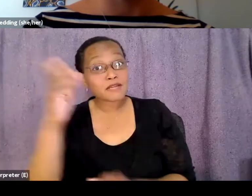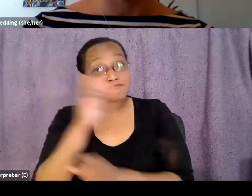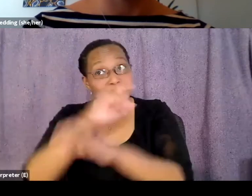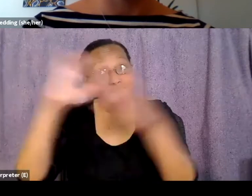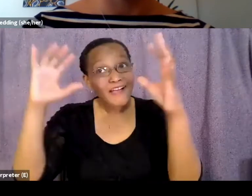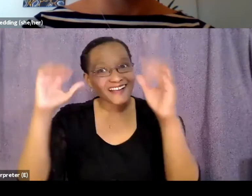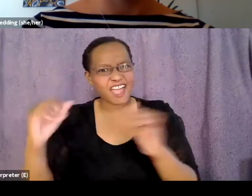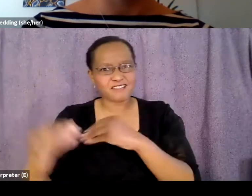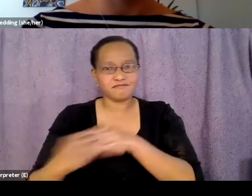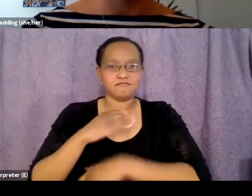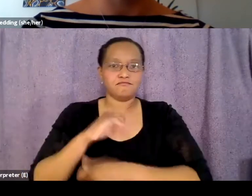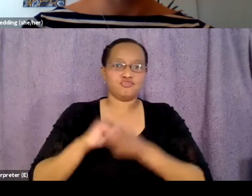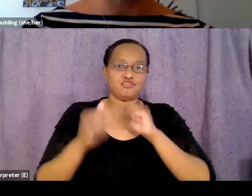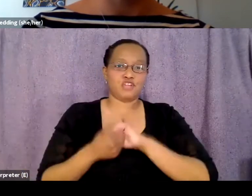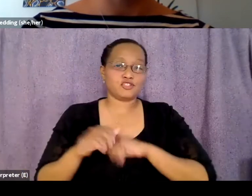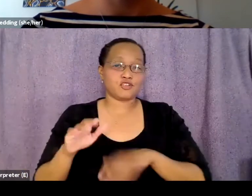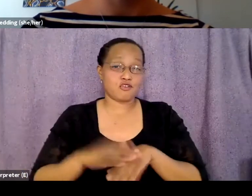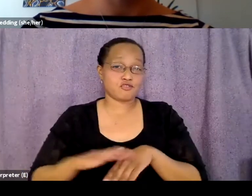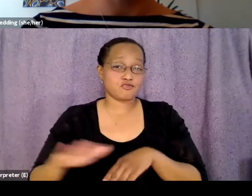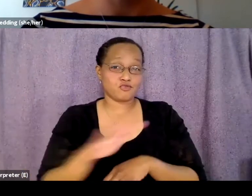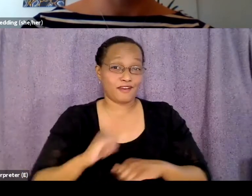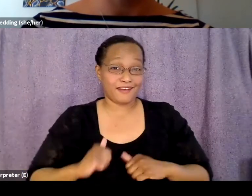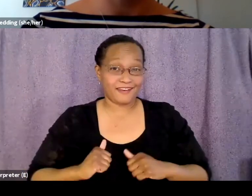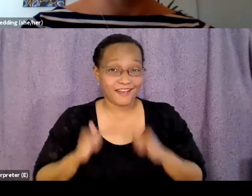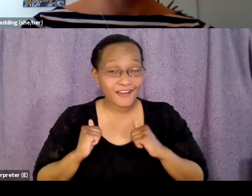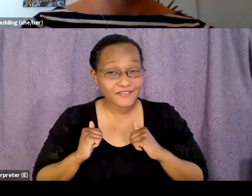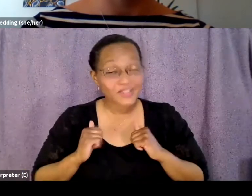and so, when I was a kid a lot of my teams were nonsensical.